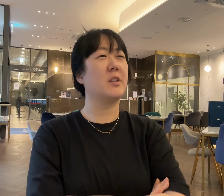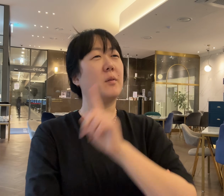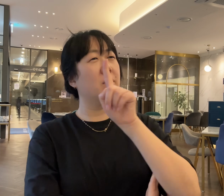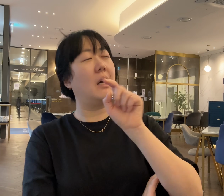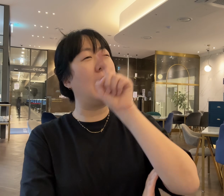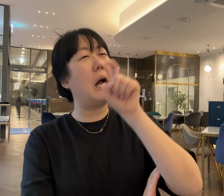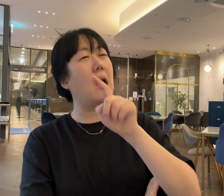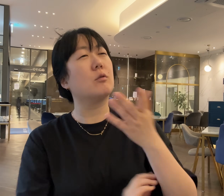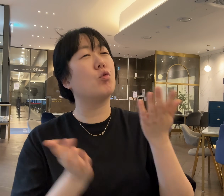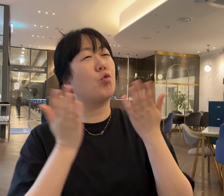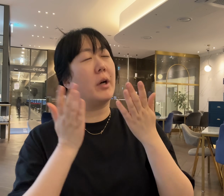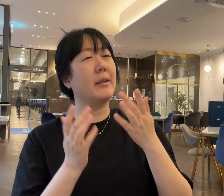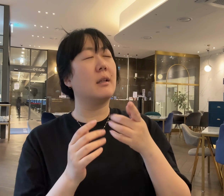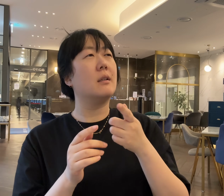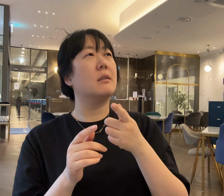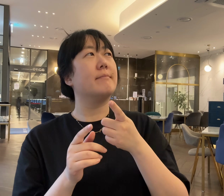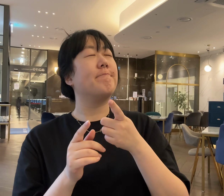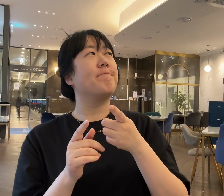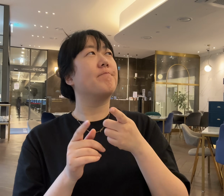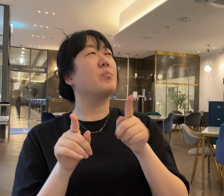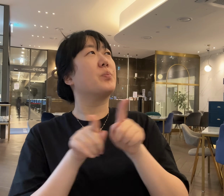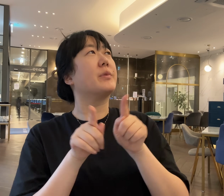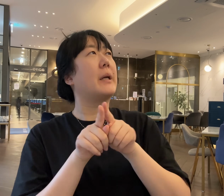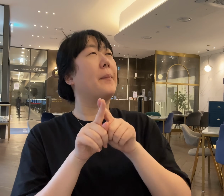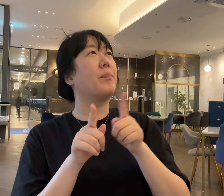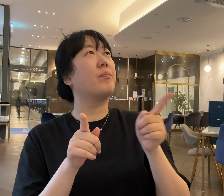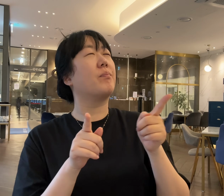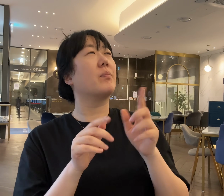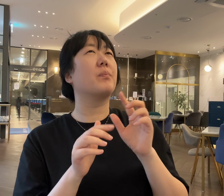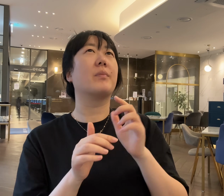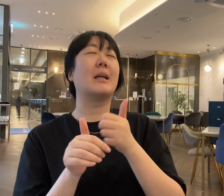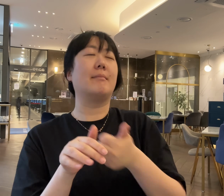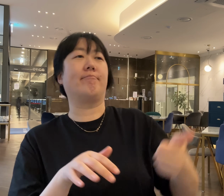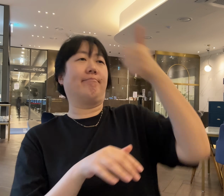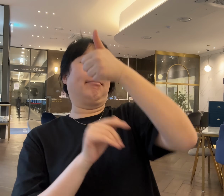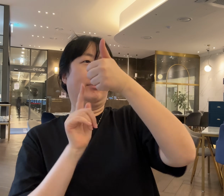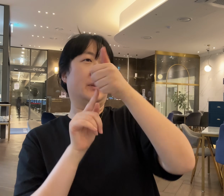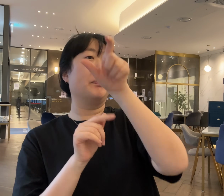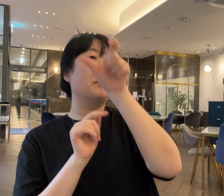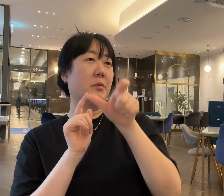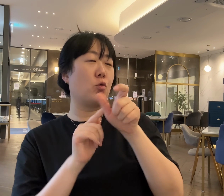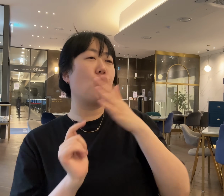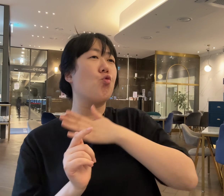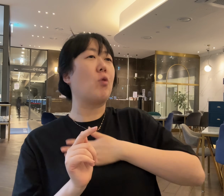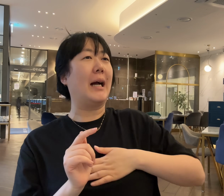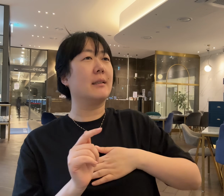Why do those in high positions